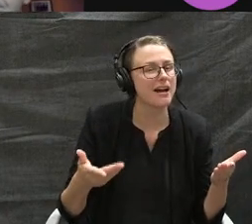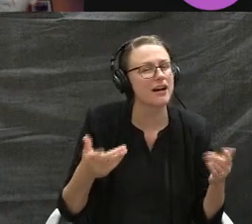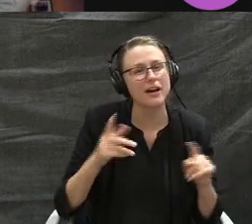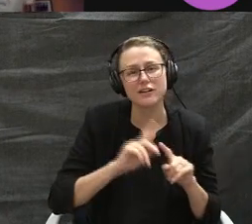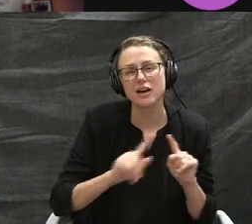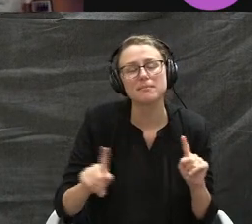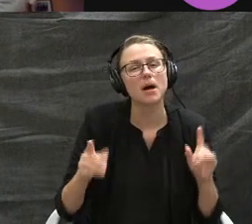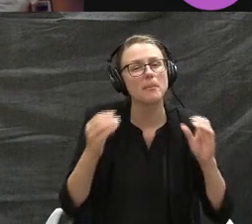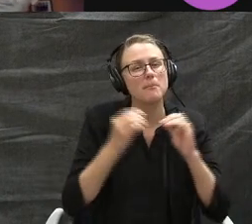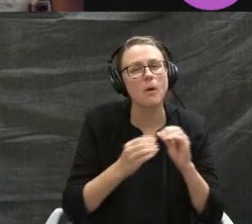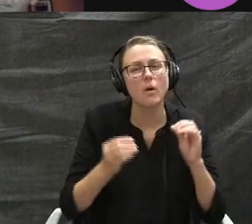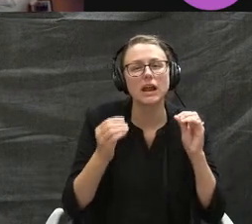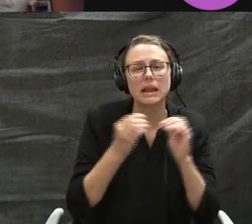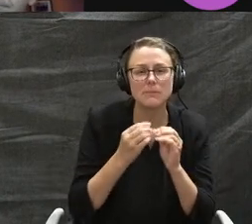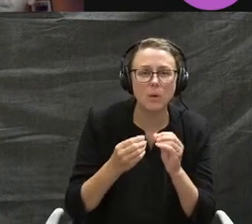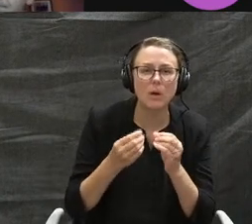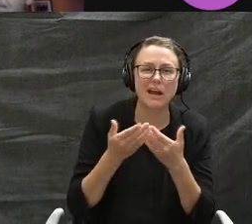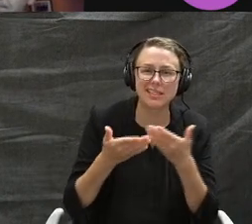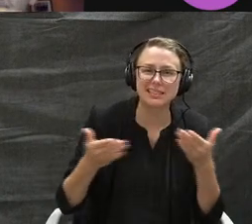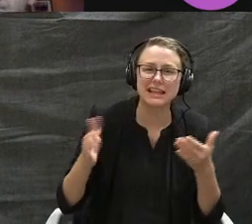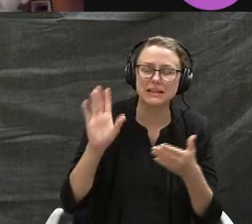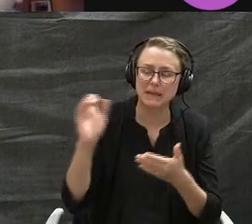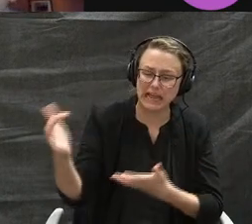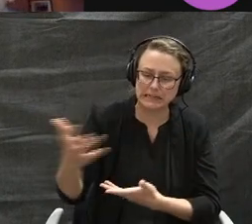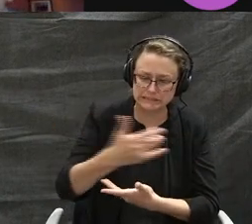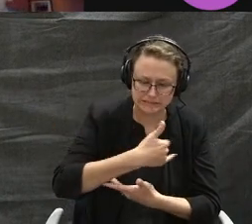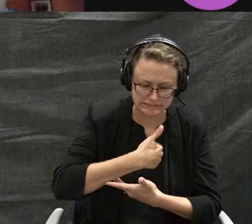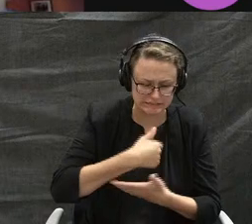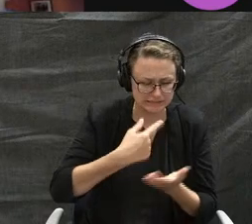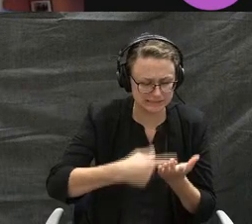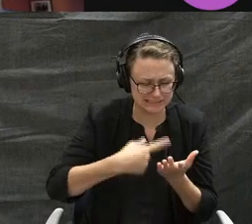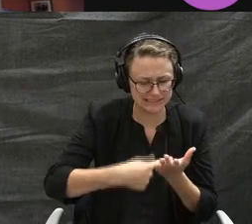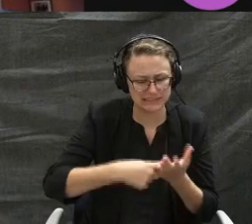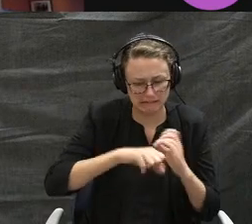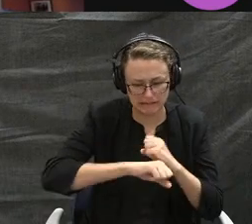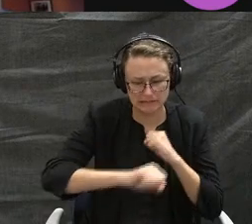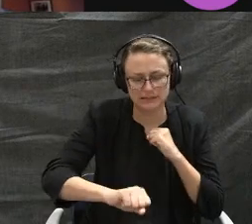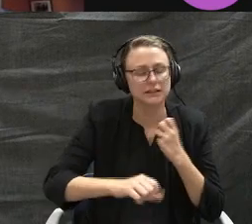as we've gotten the materials back and really talked at length about this goal.